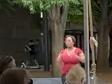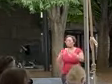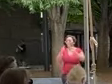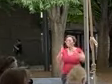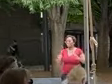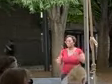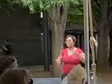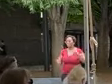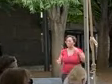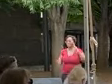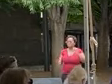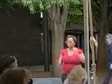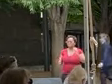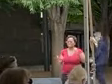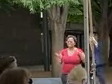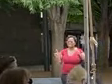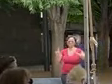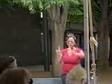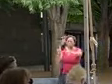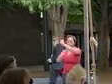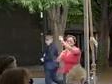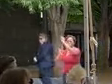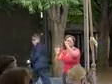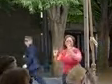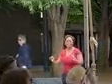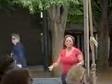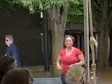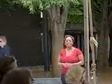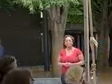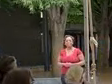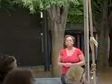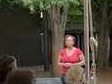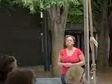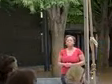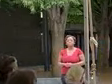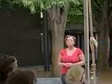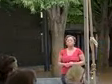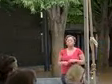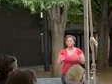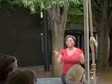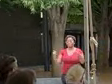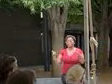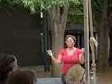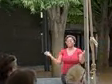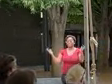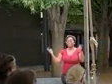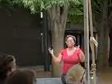I am thrilled to mark today's occasion. Thank you very much.